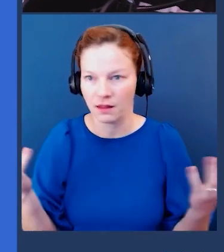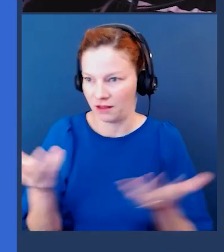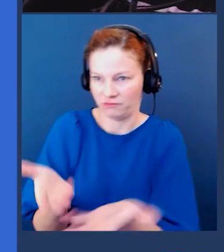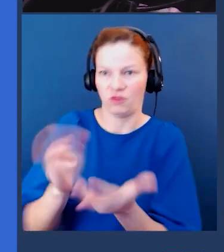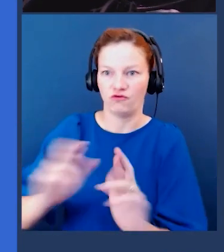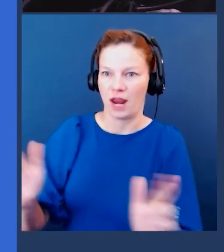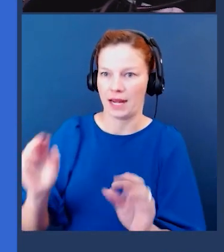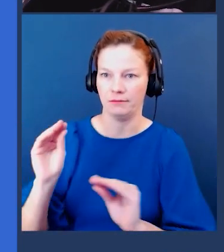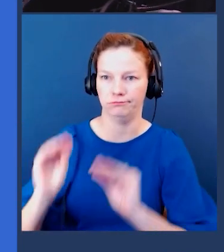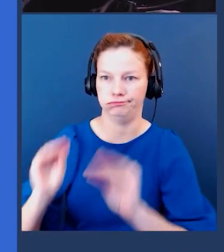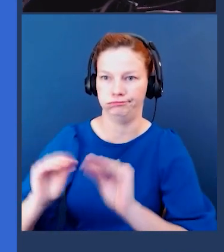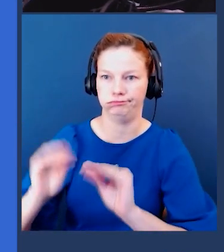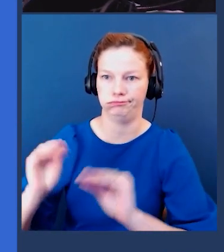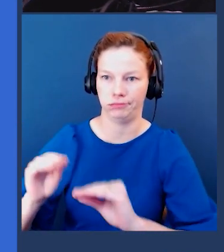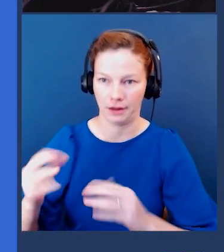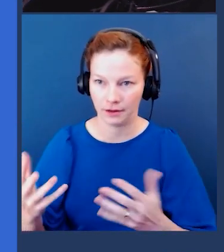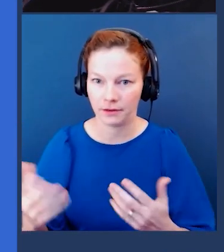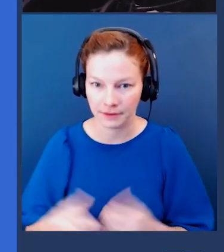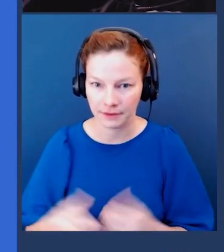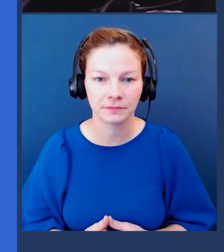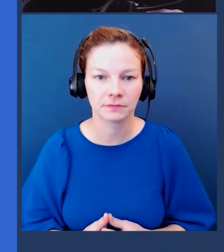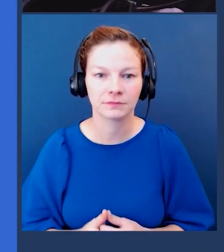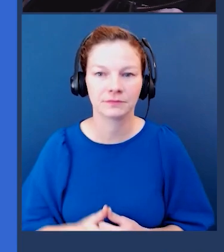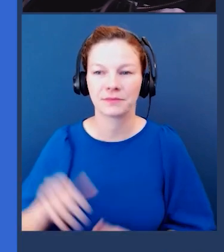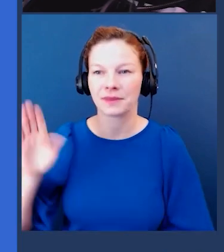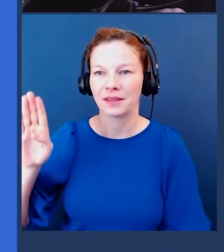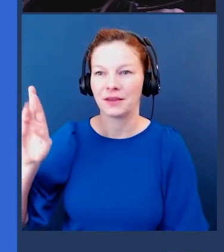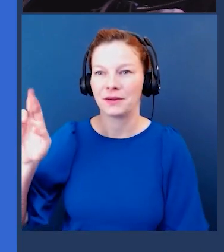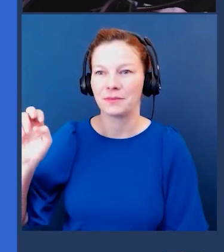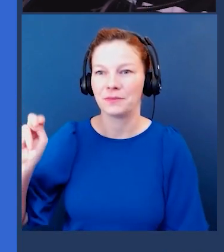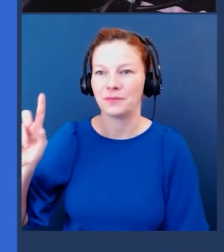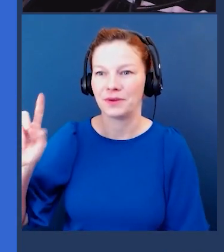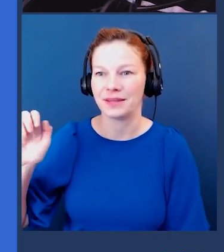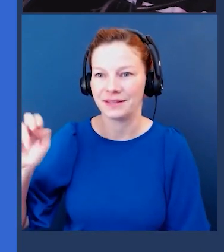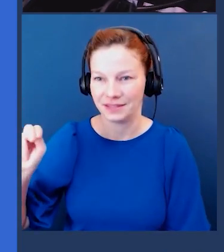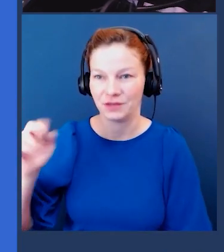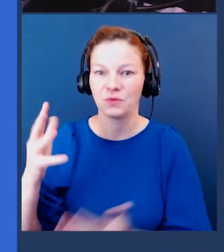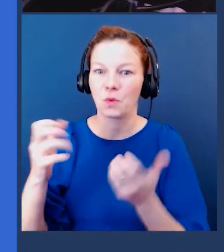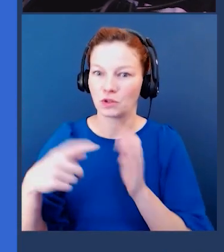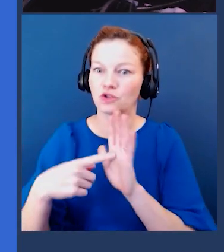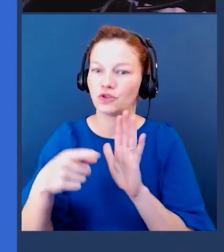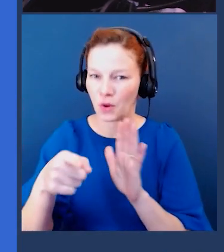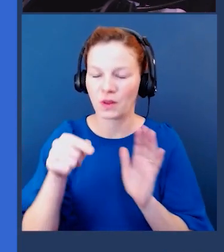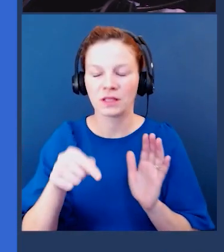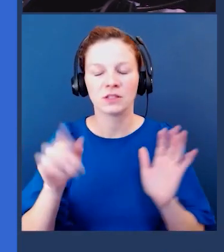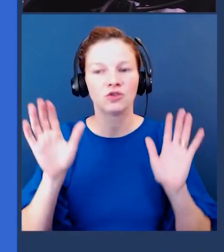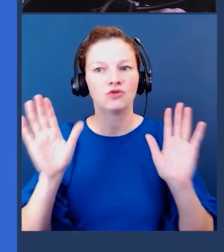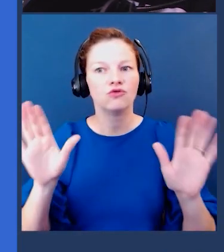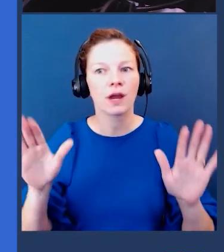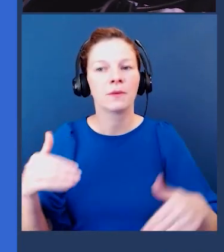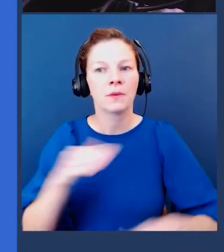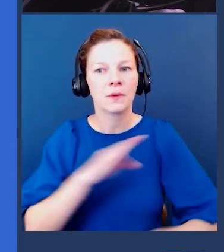This is the things Brendan wanted to show you. It's very great, extremely powerful for, you know,